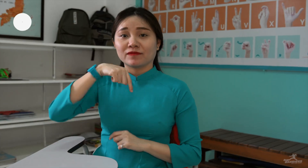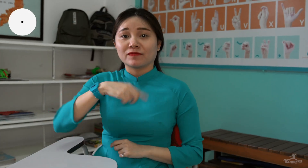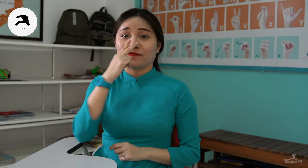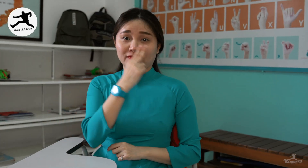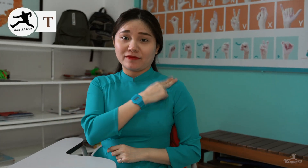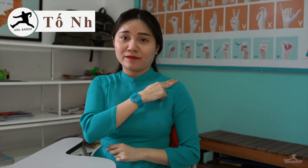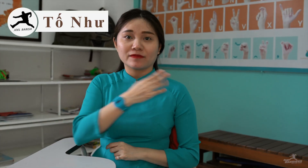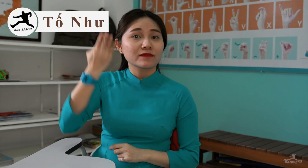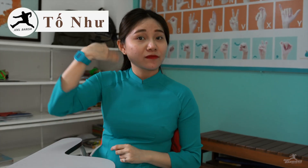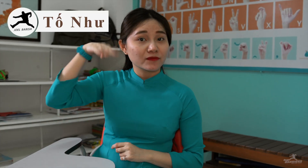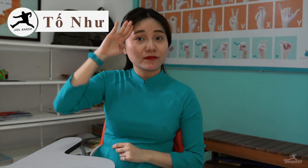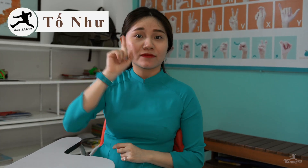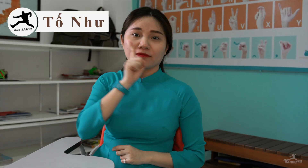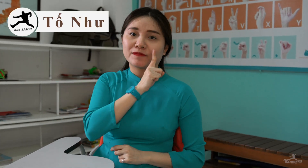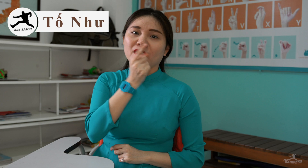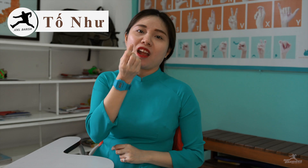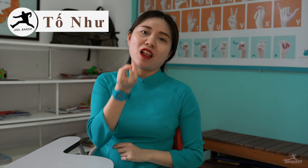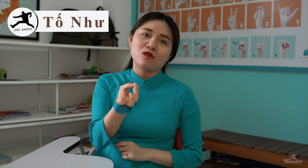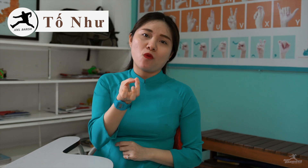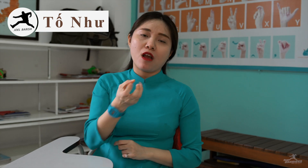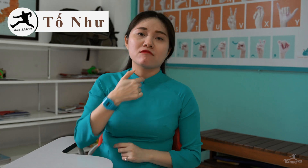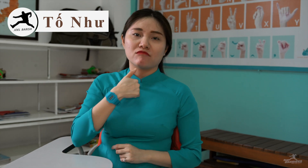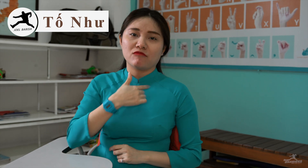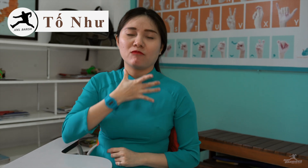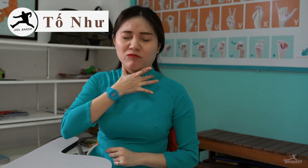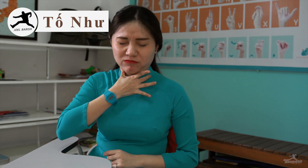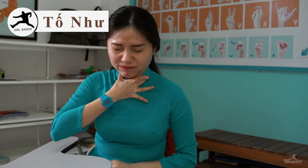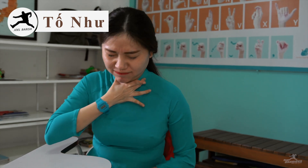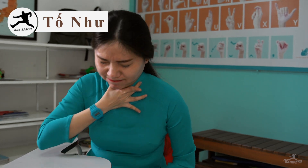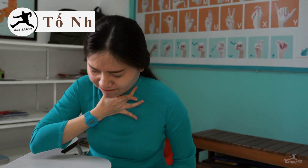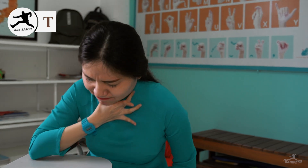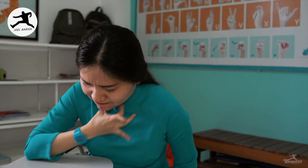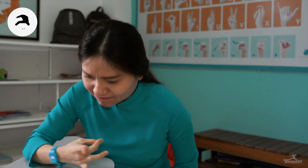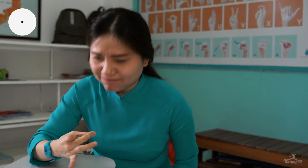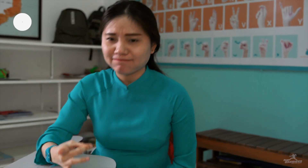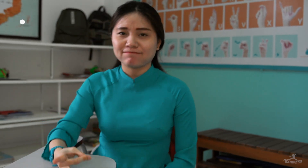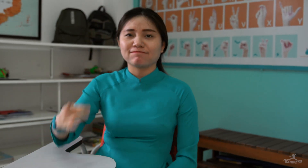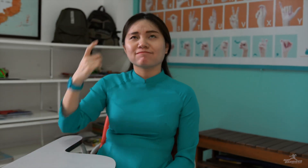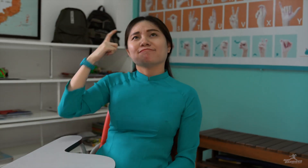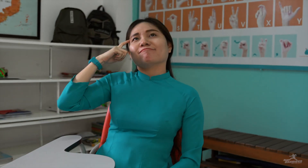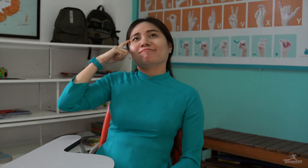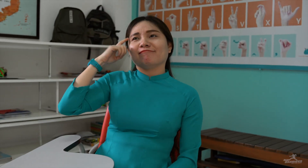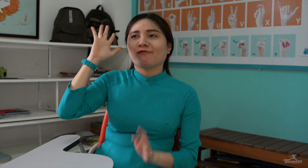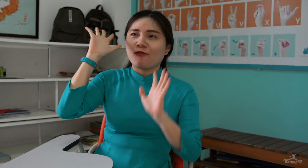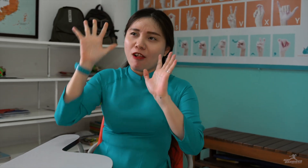I love being a teacher here.